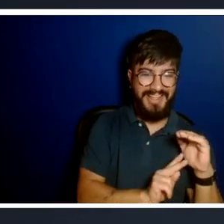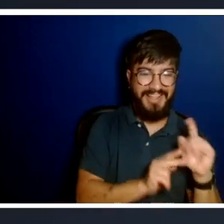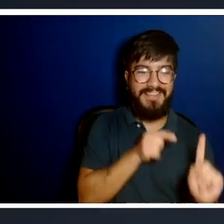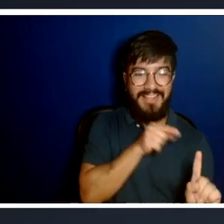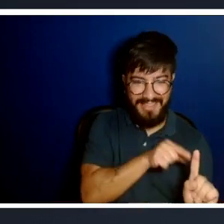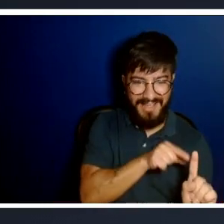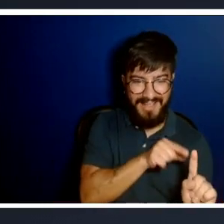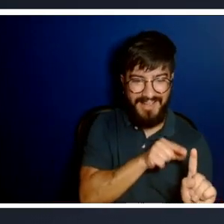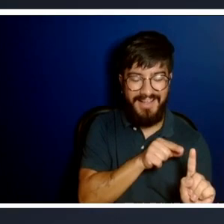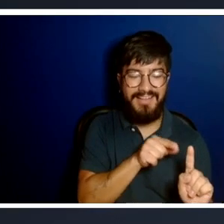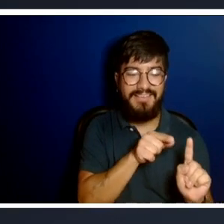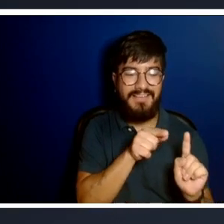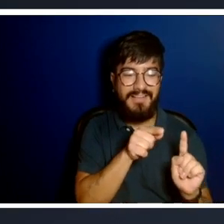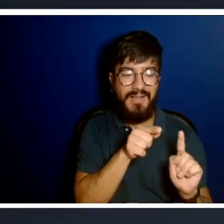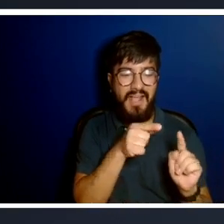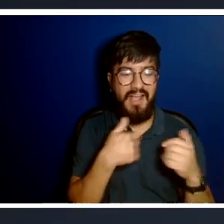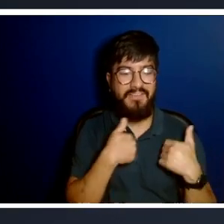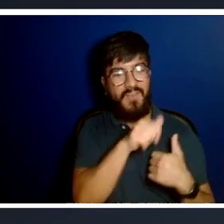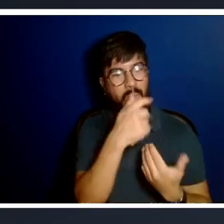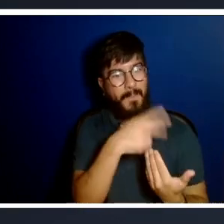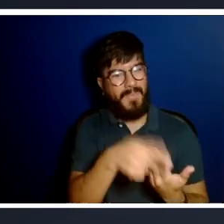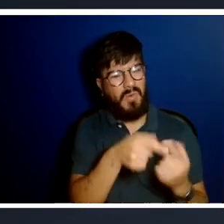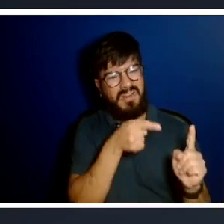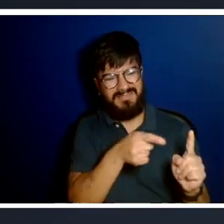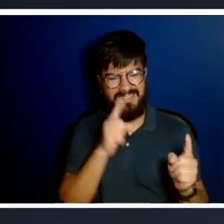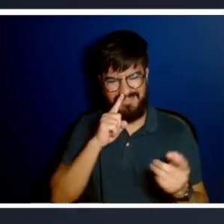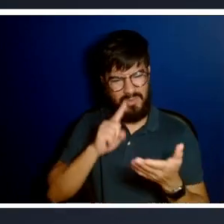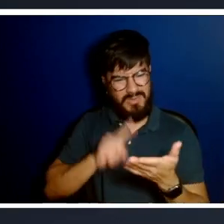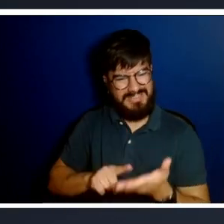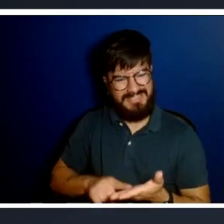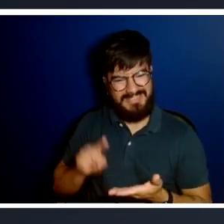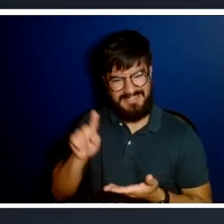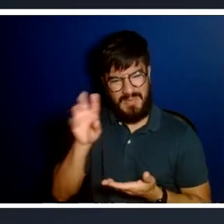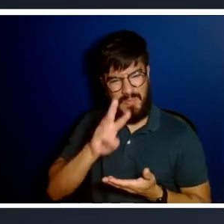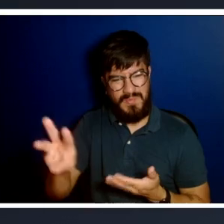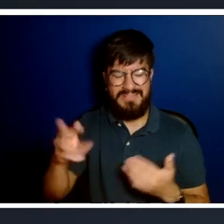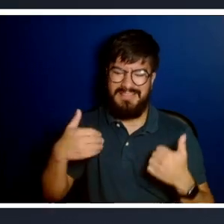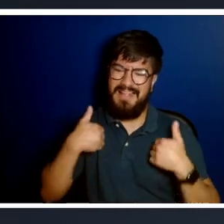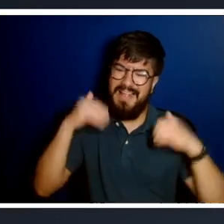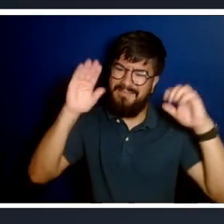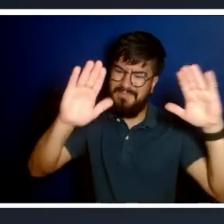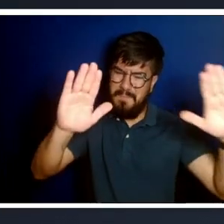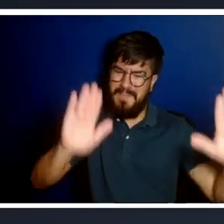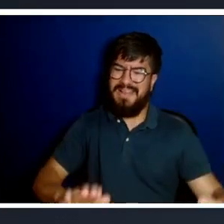for those. They are amazing and even have a Muppet and a music man and they're all free